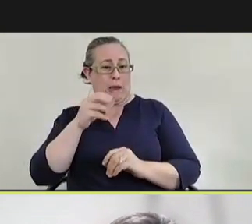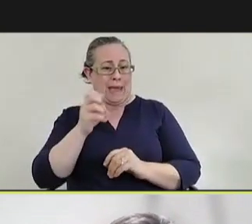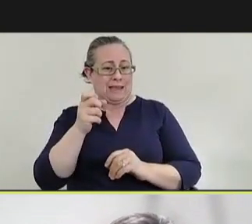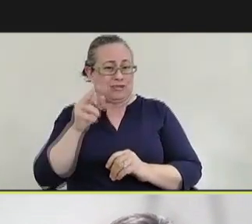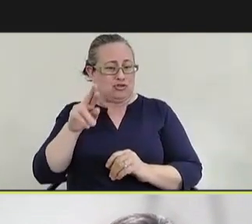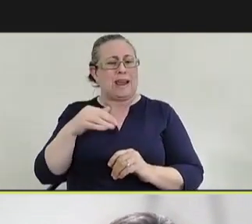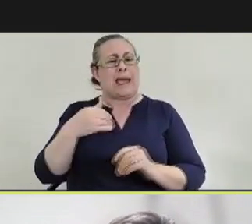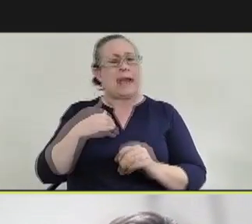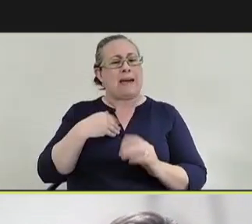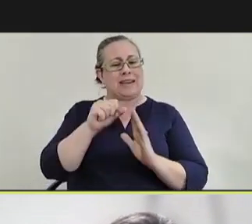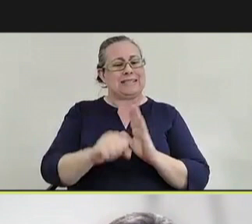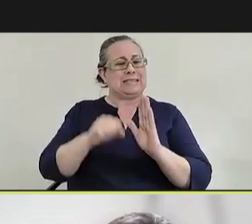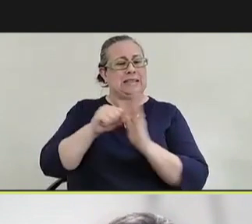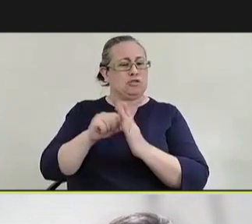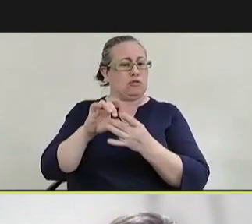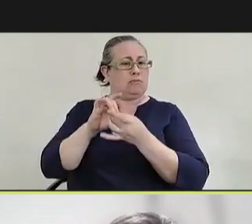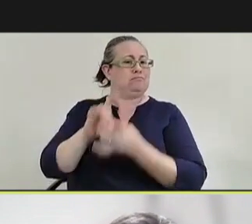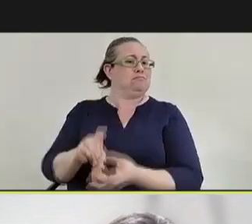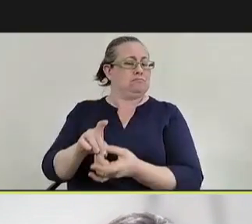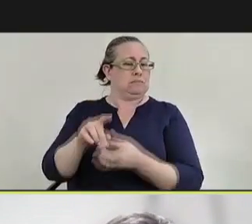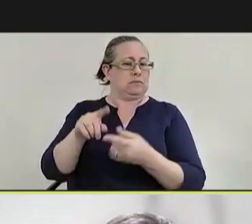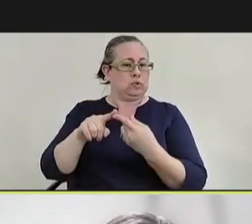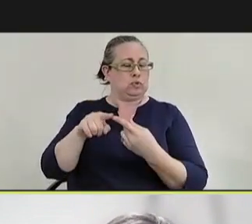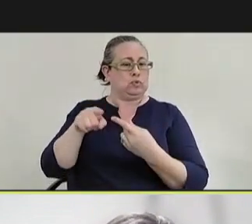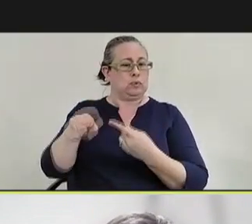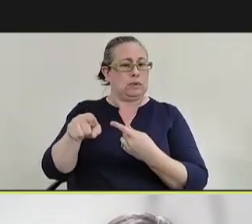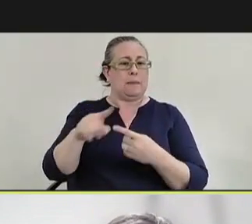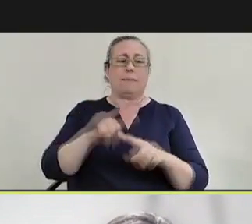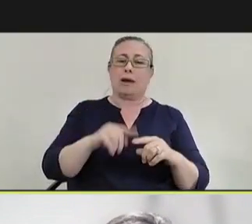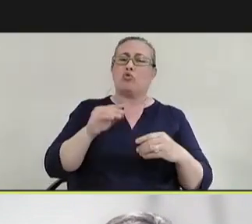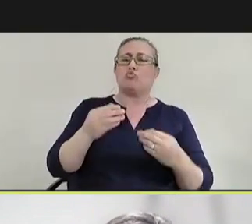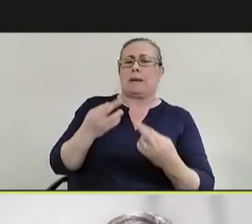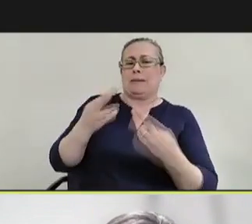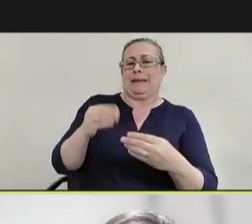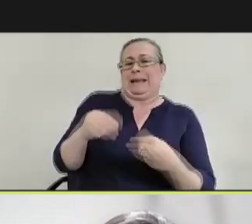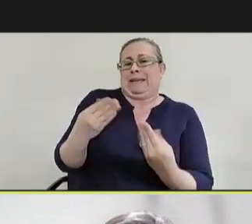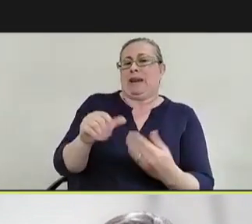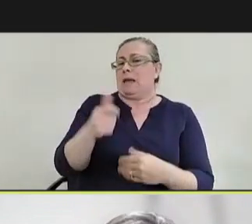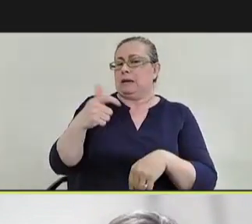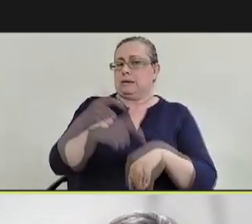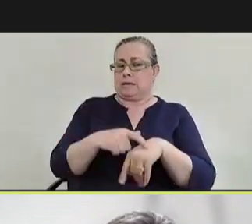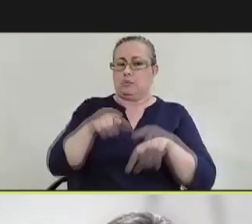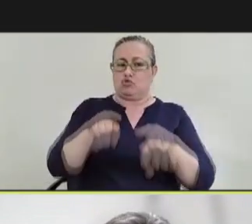with them but they are recommended to be given at any time during pregnancy. The Tdap vaccine,